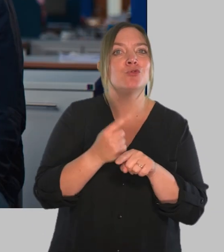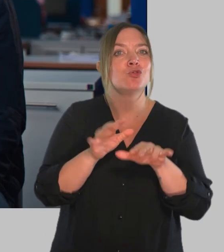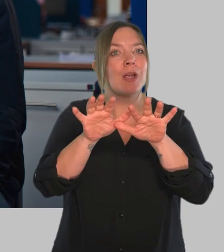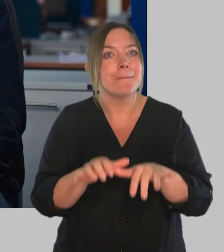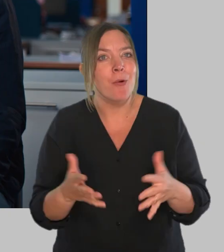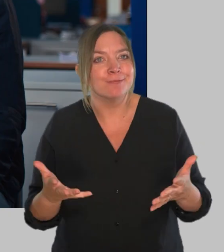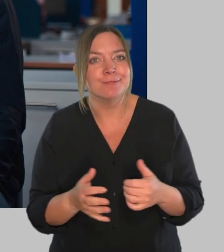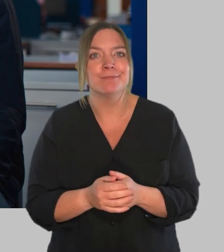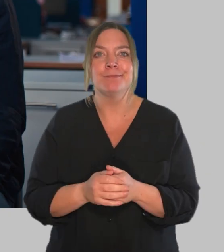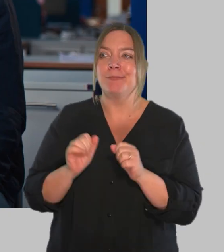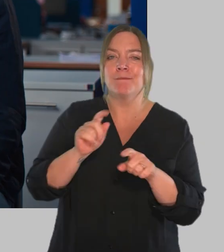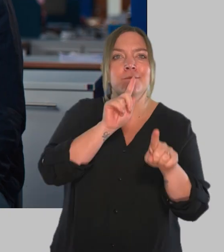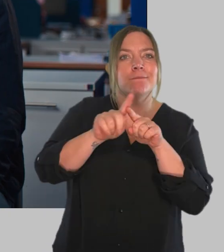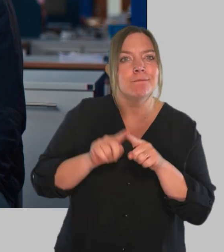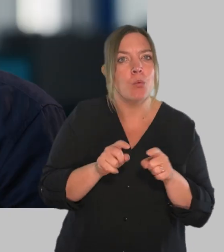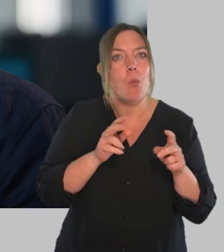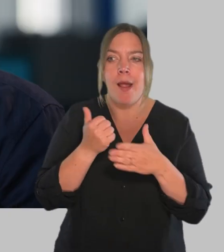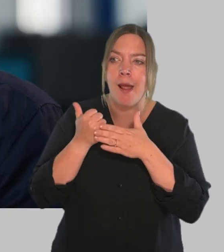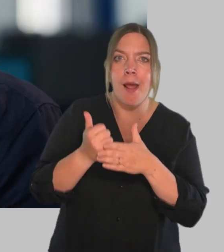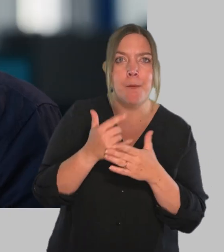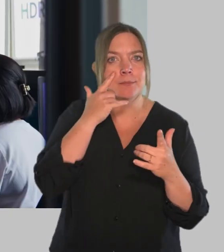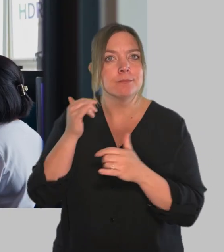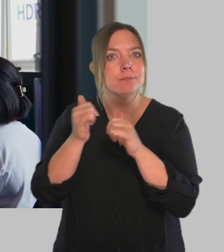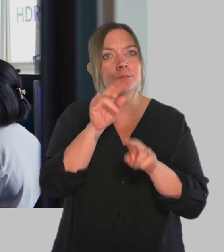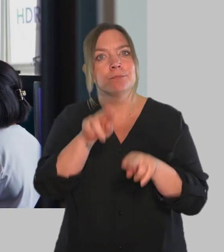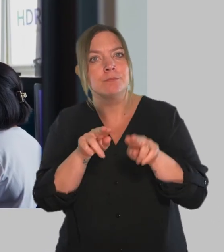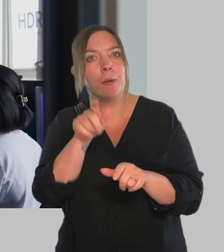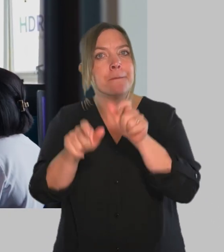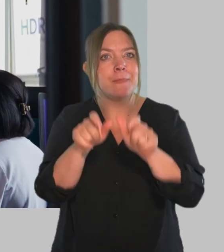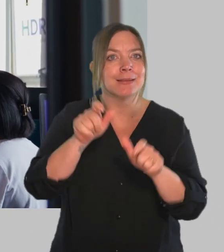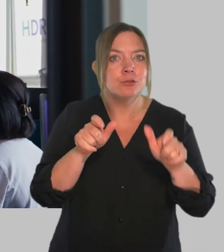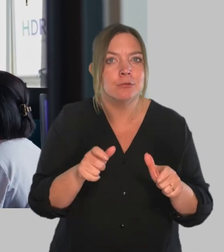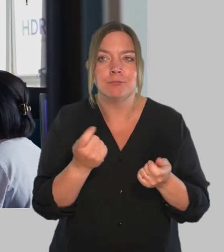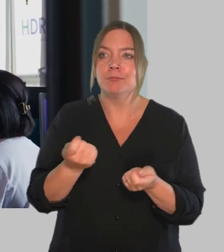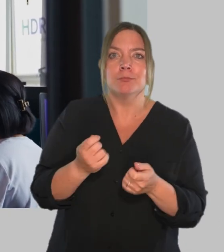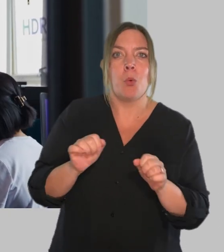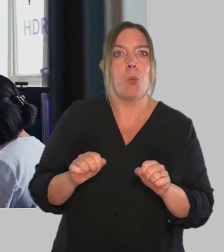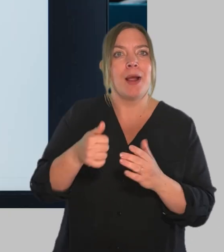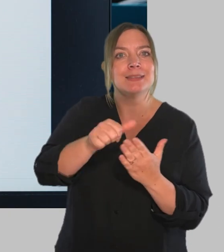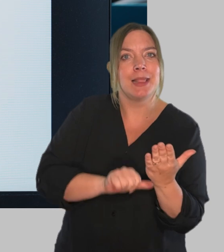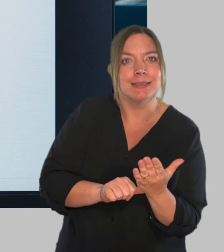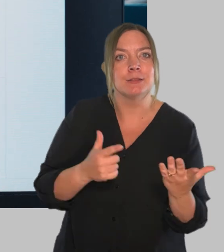for helping triage patients, managing waiting lists. We use them for analysing scans.